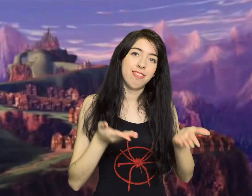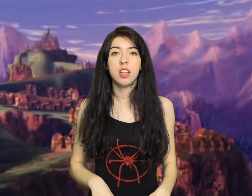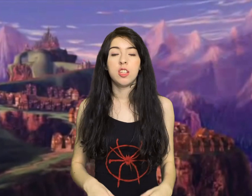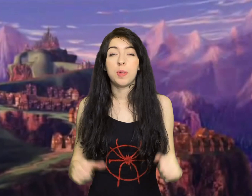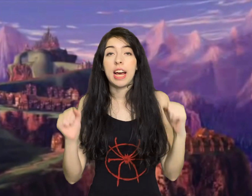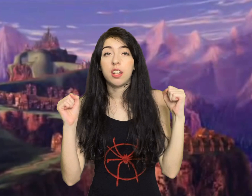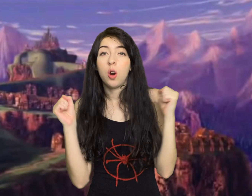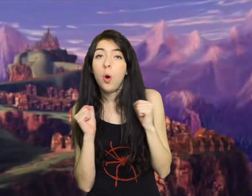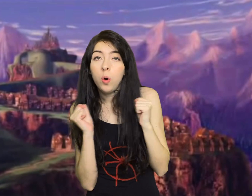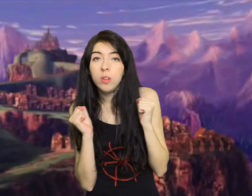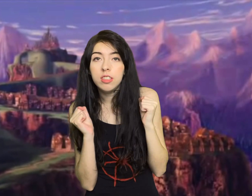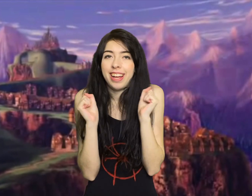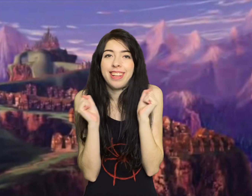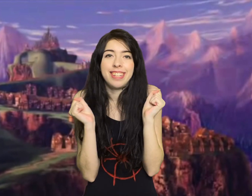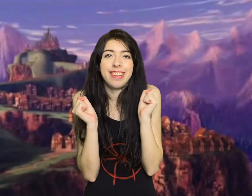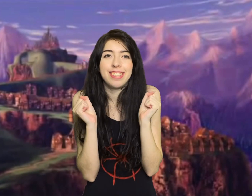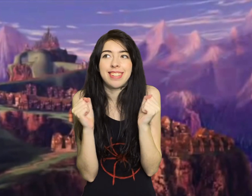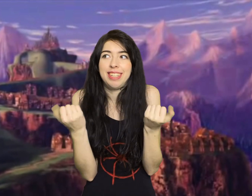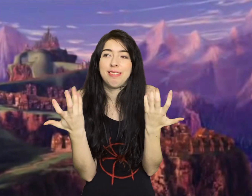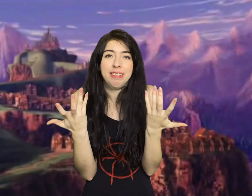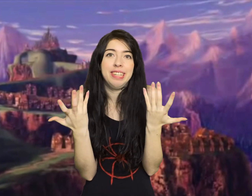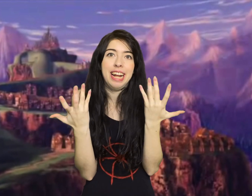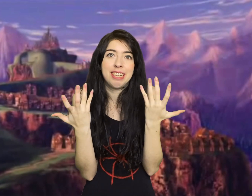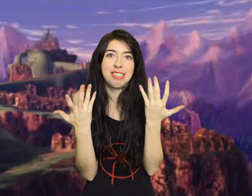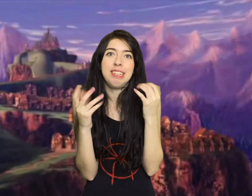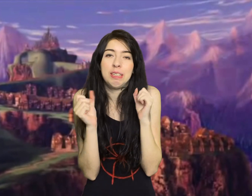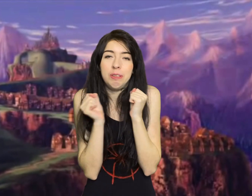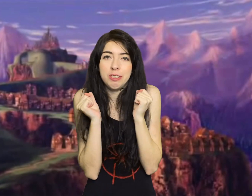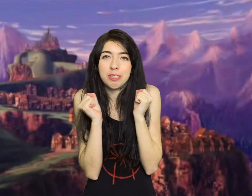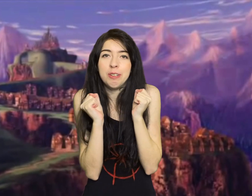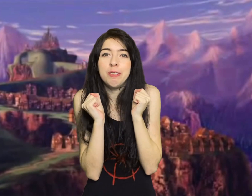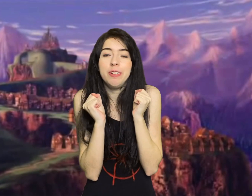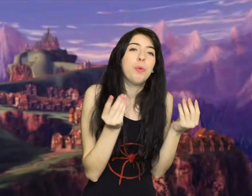so we got COLD i like to think it's like you're really actually cold just COLD.